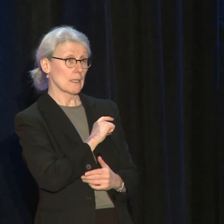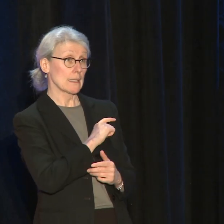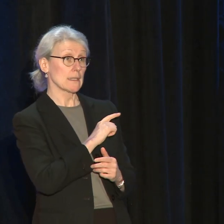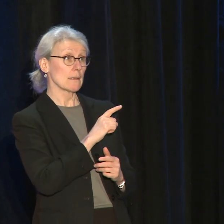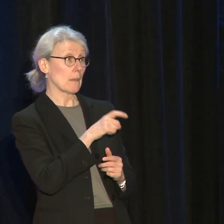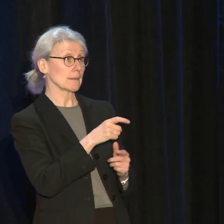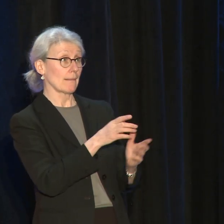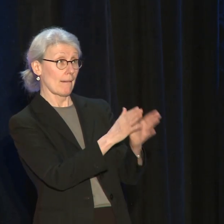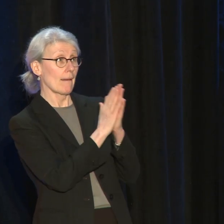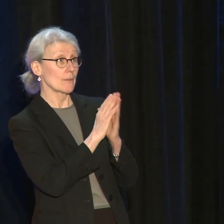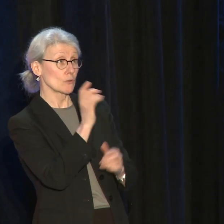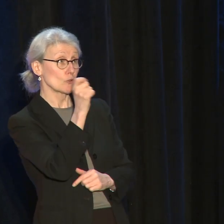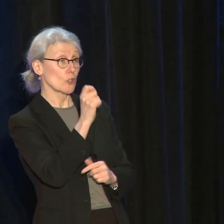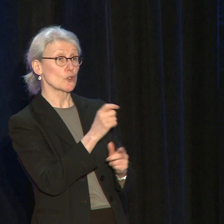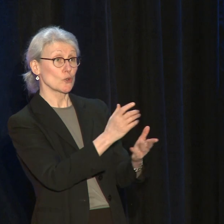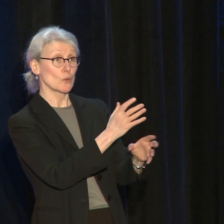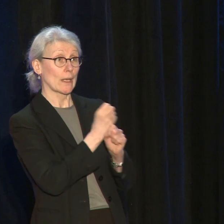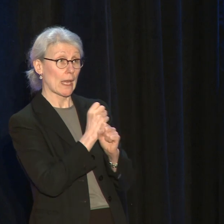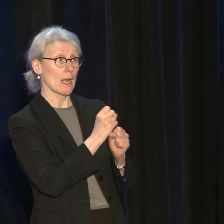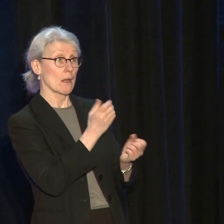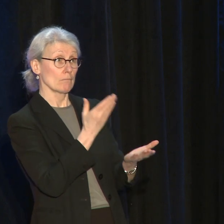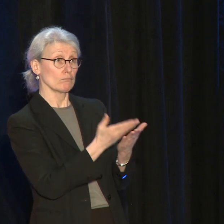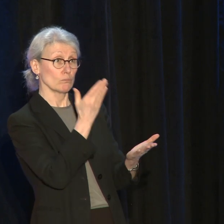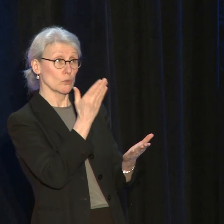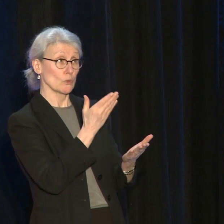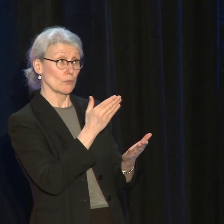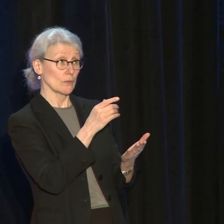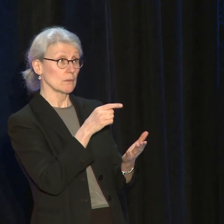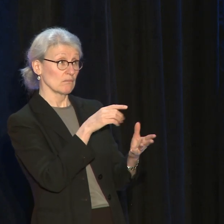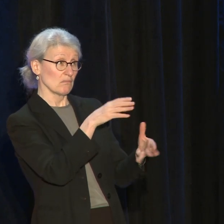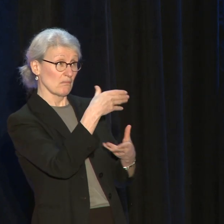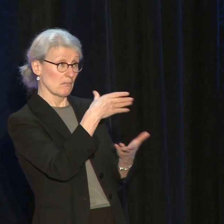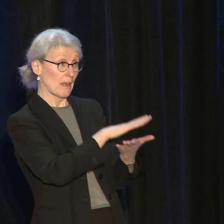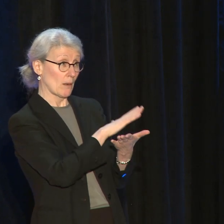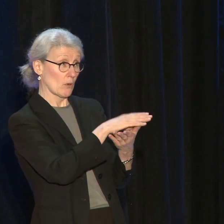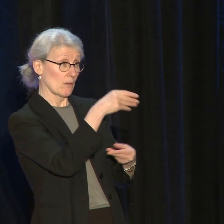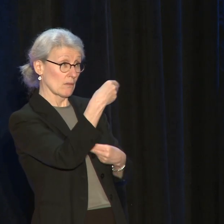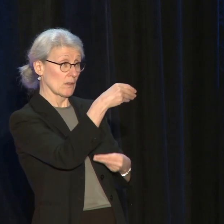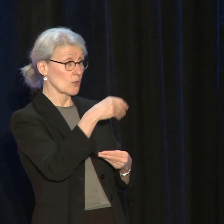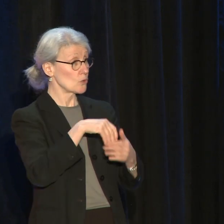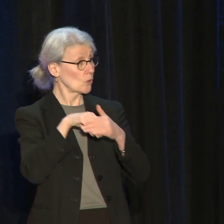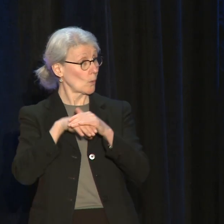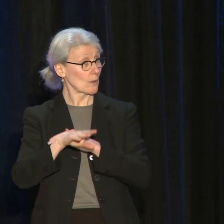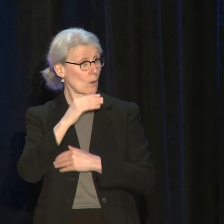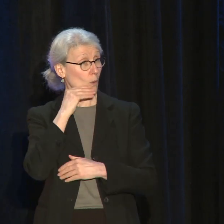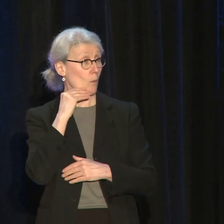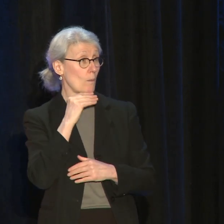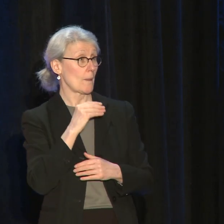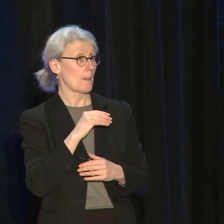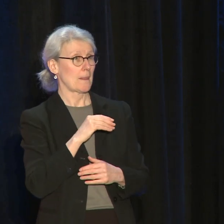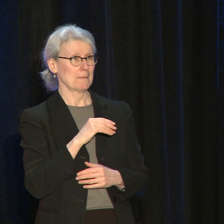a judge based on probable cause before they can enter your home. That is never applied to